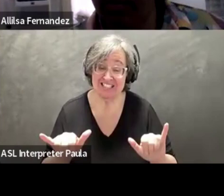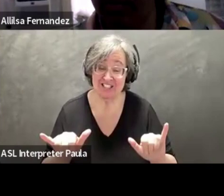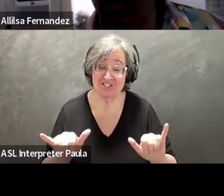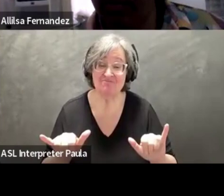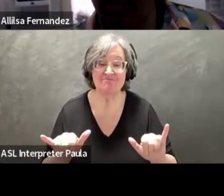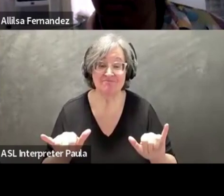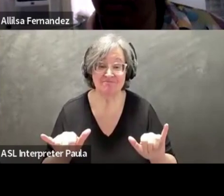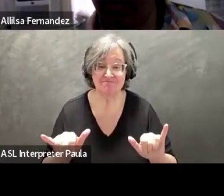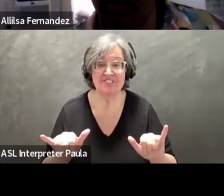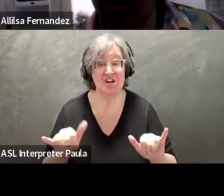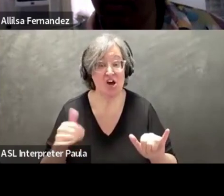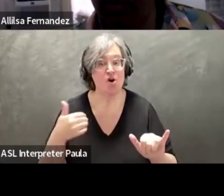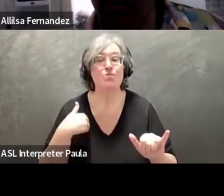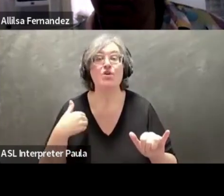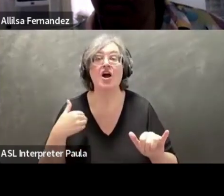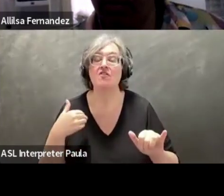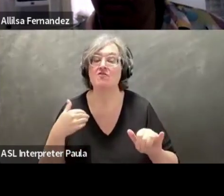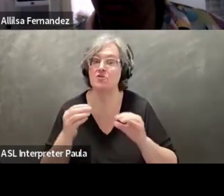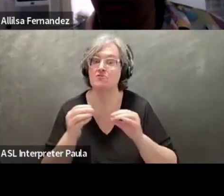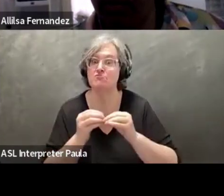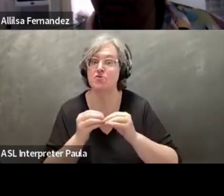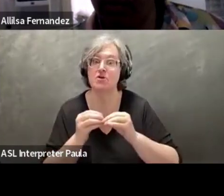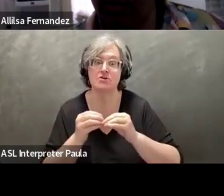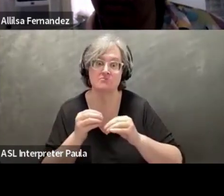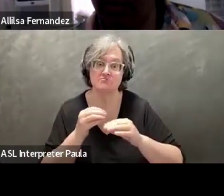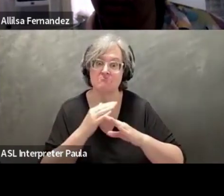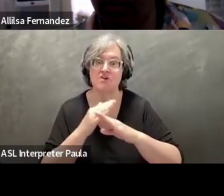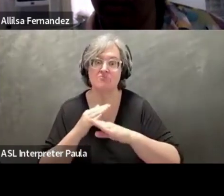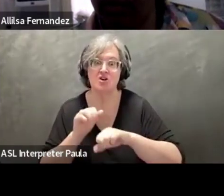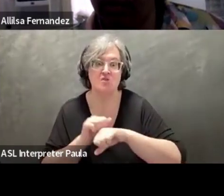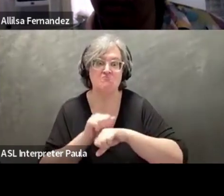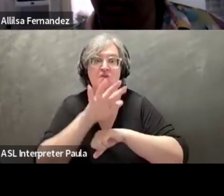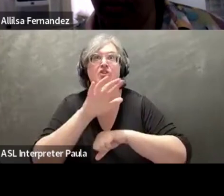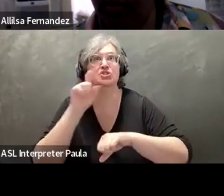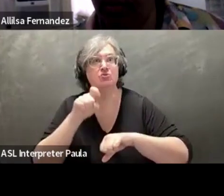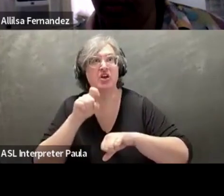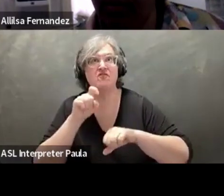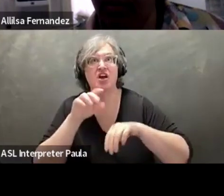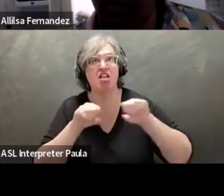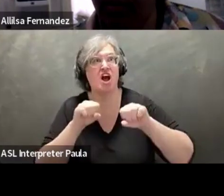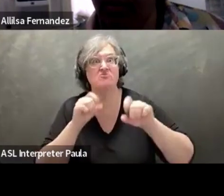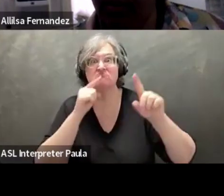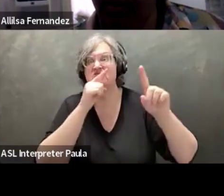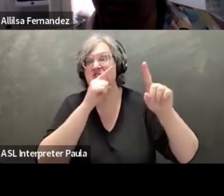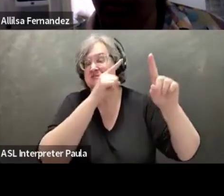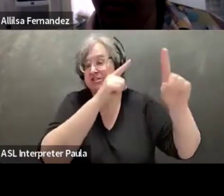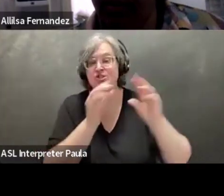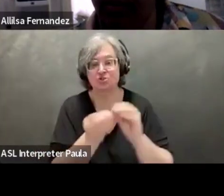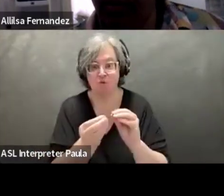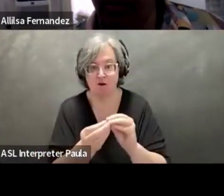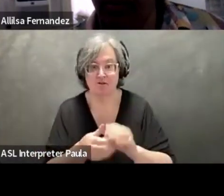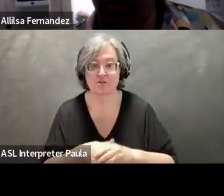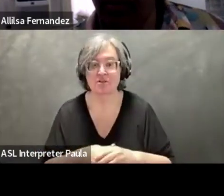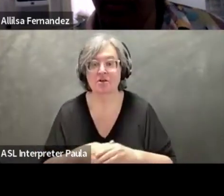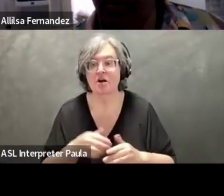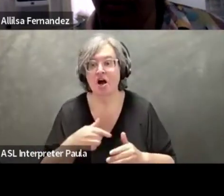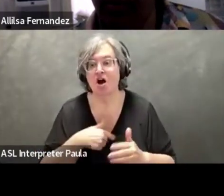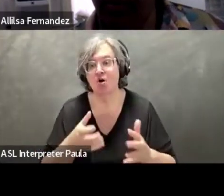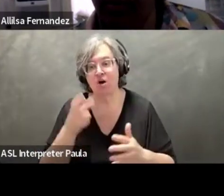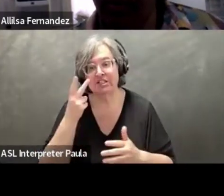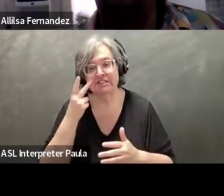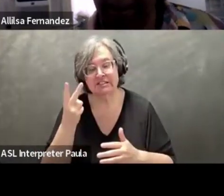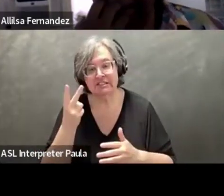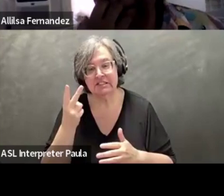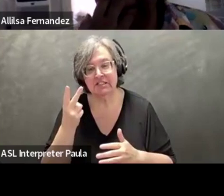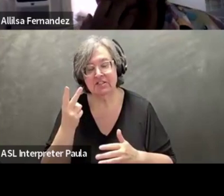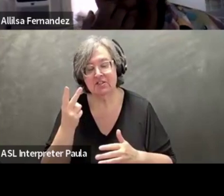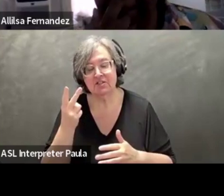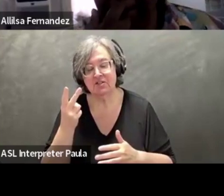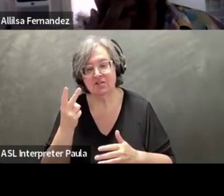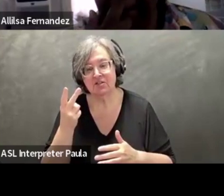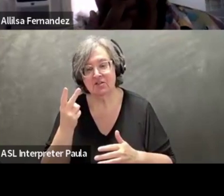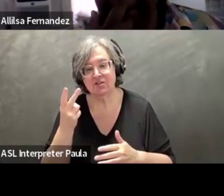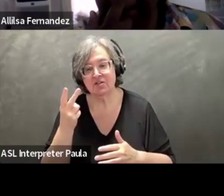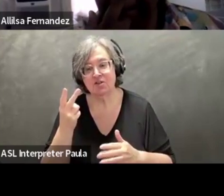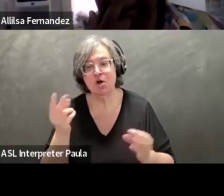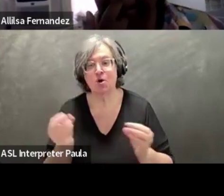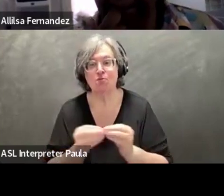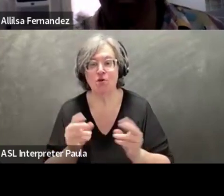mountains to climb, I would like to see more people with